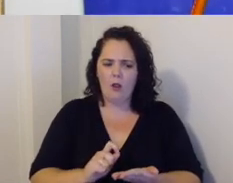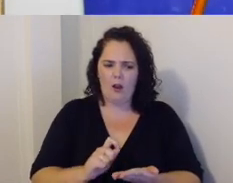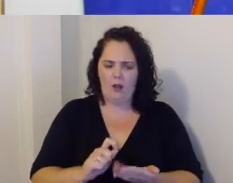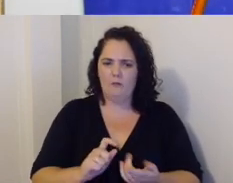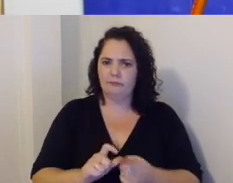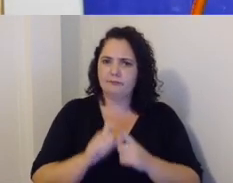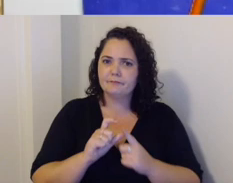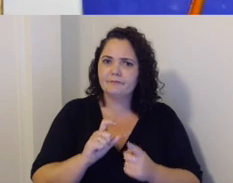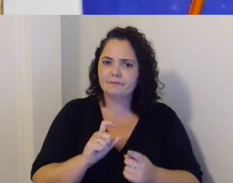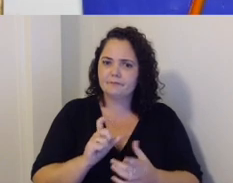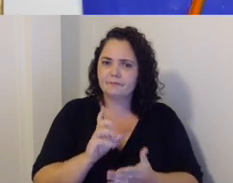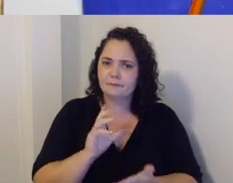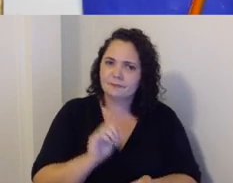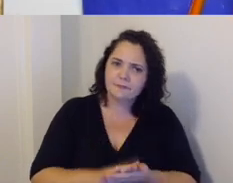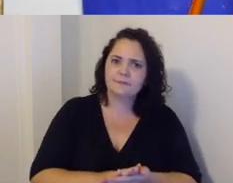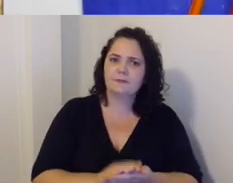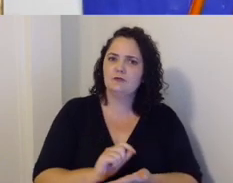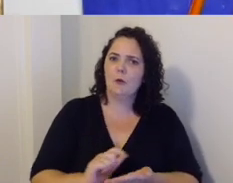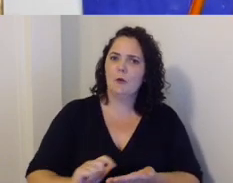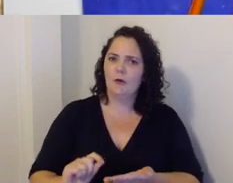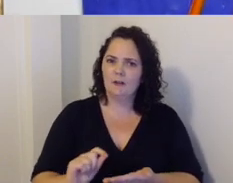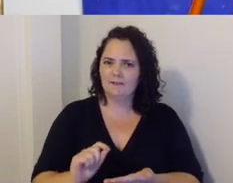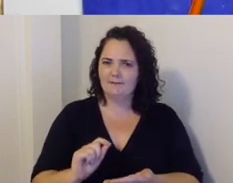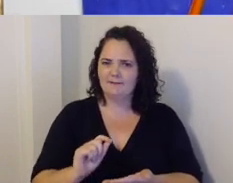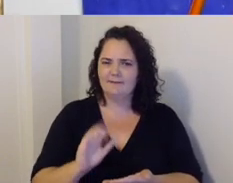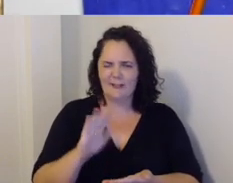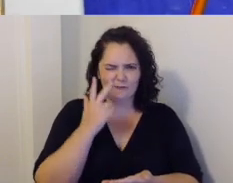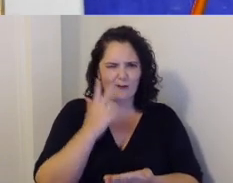that paper and leave a mark and you'll see what kind of effect that has here in just a minute so